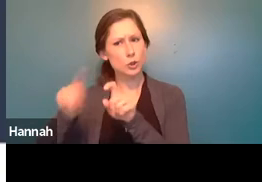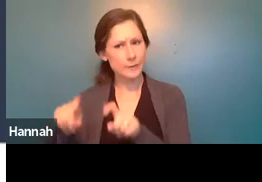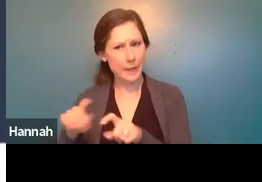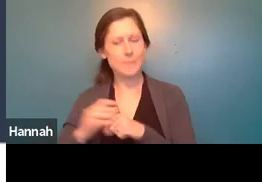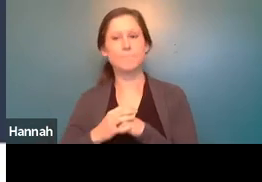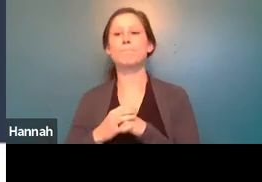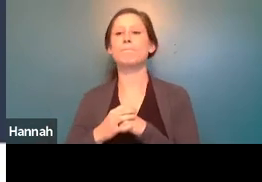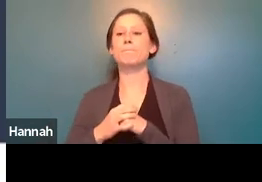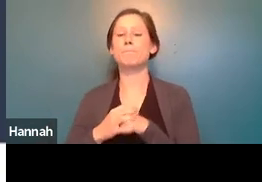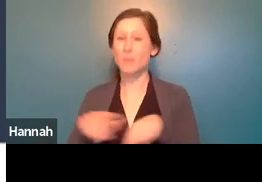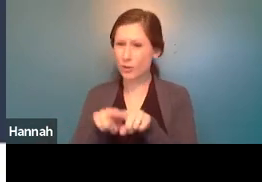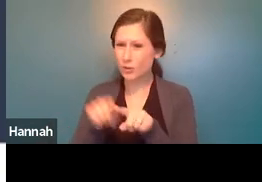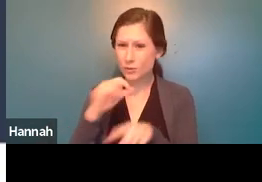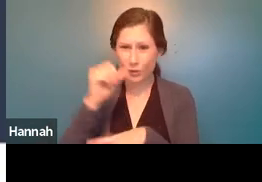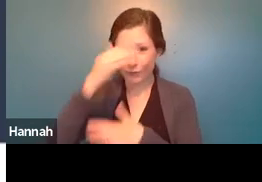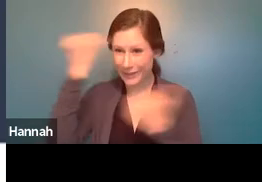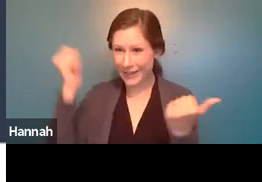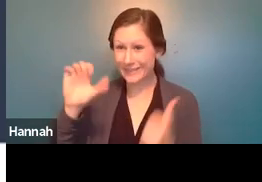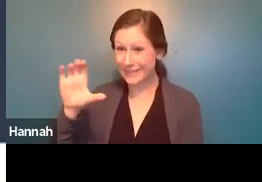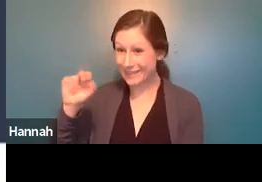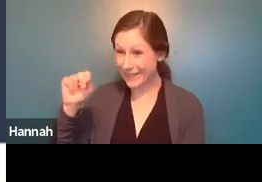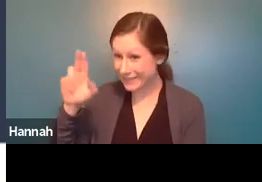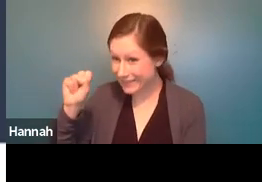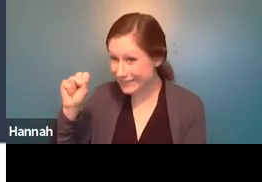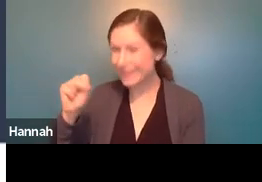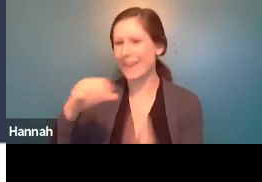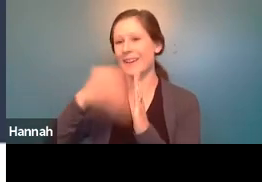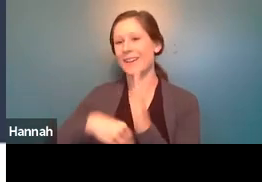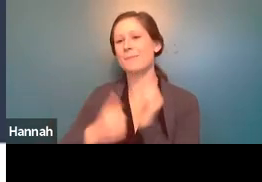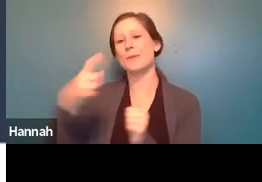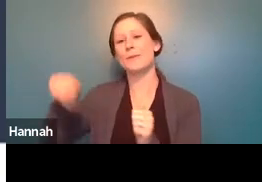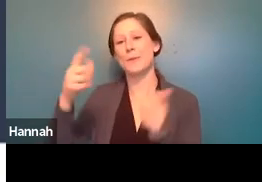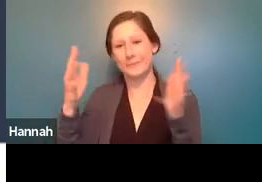also don't forget to fill out your census, although most of you have done that already. Please fill out your census and